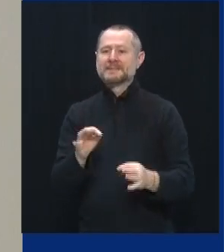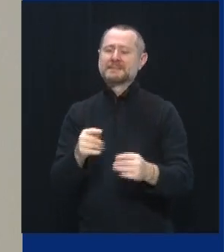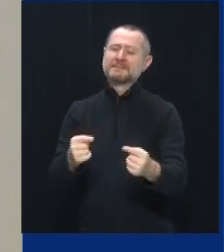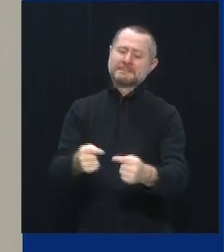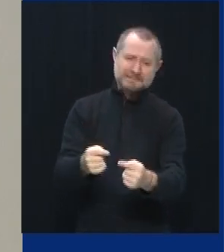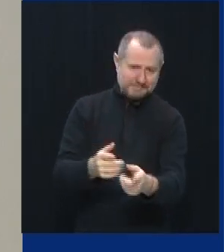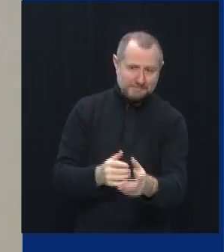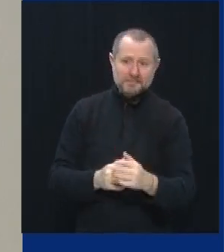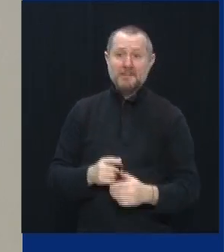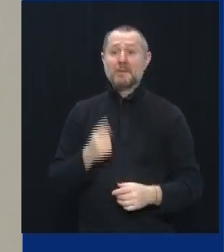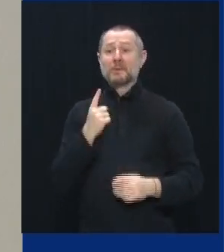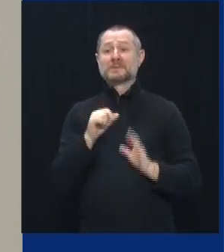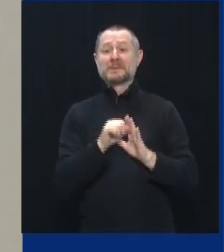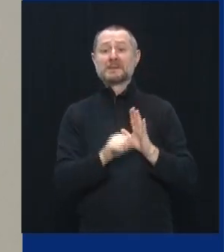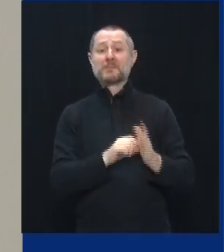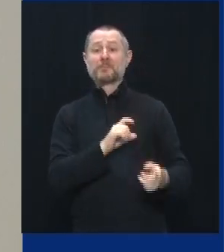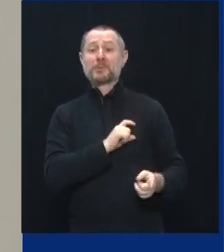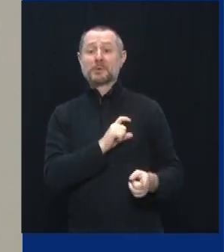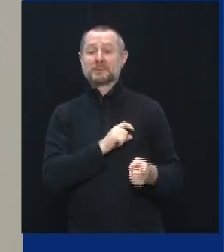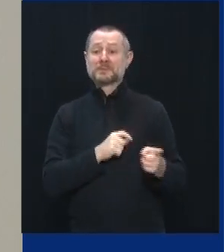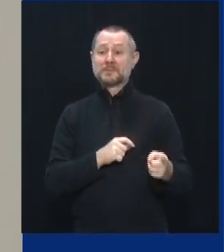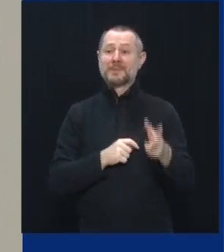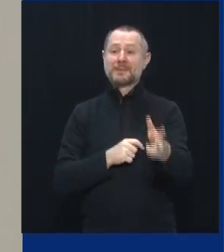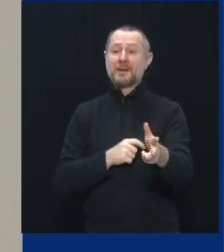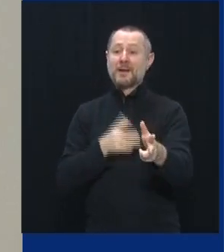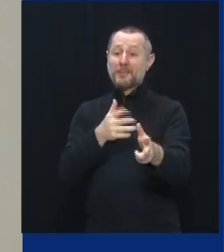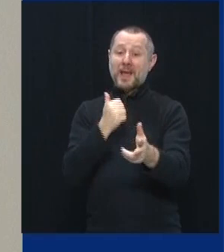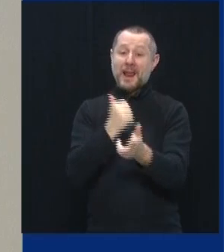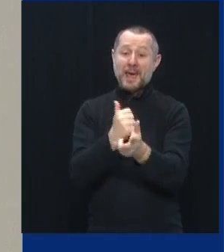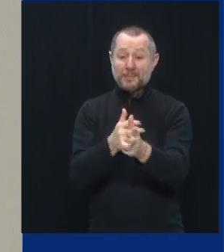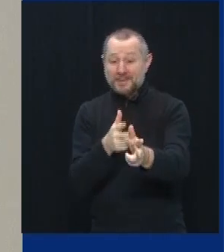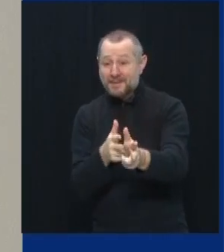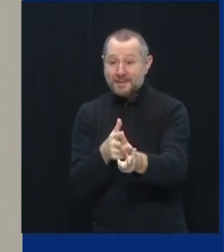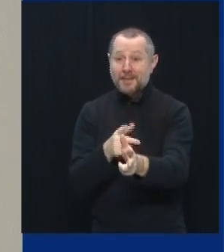SOMEBODY ON THE ROAD, RESULTED IN MINOR INJURIES AND STATE